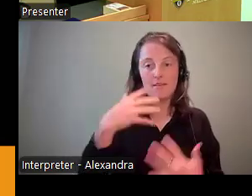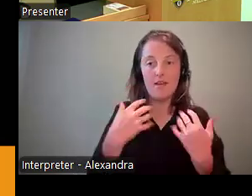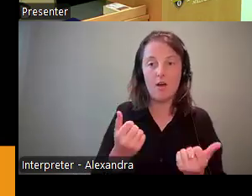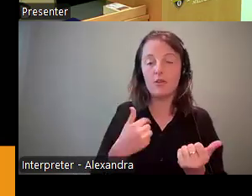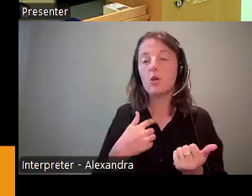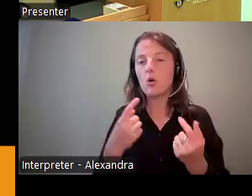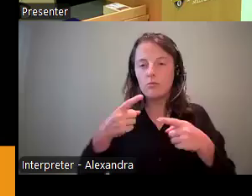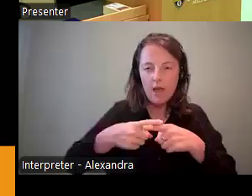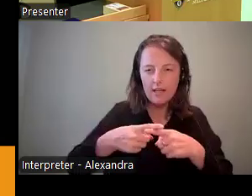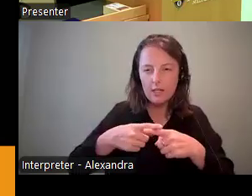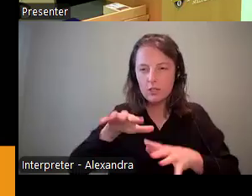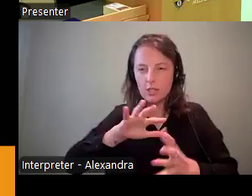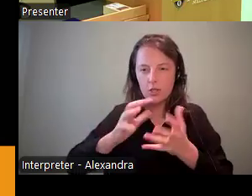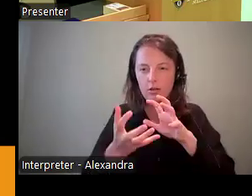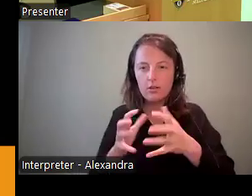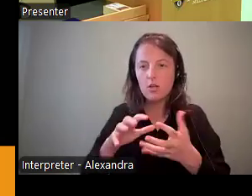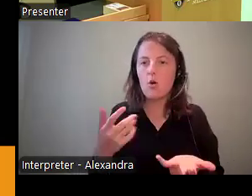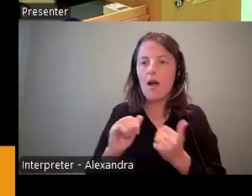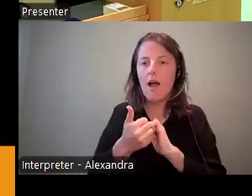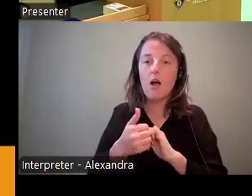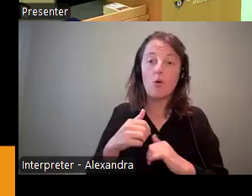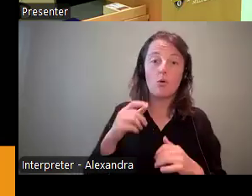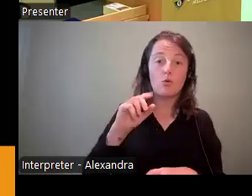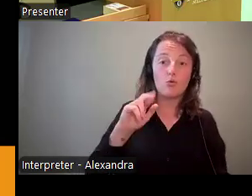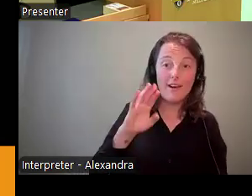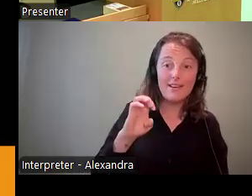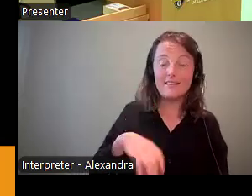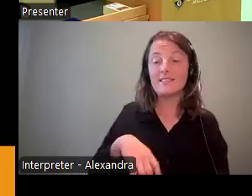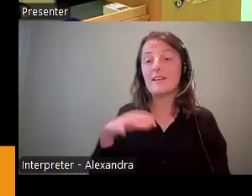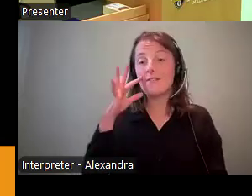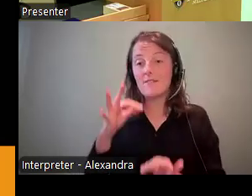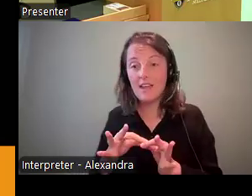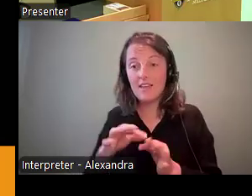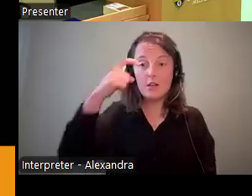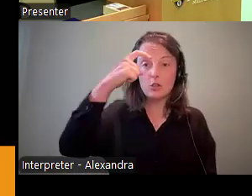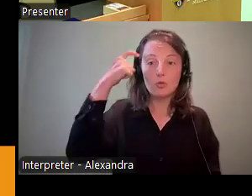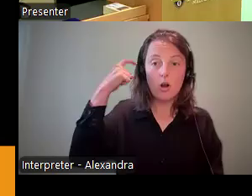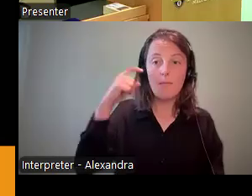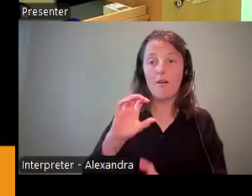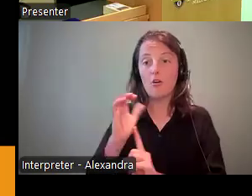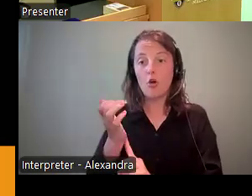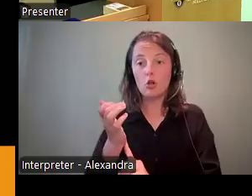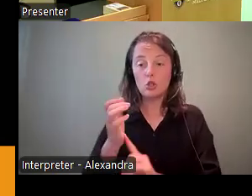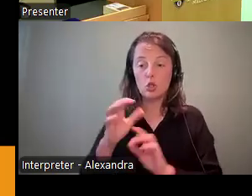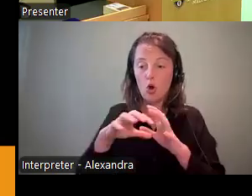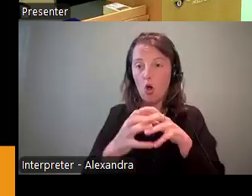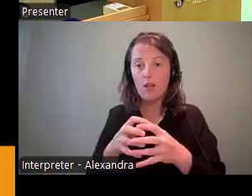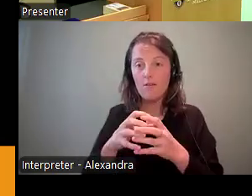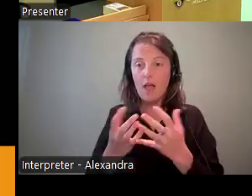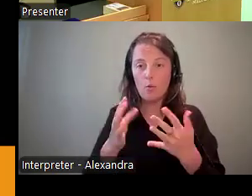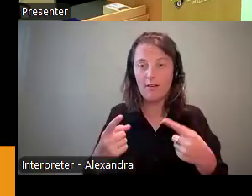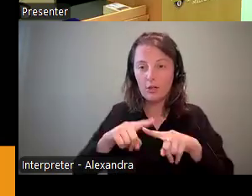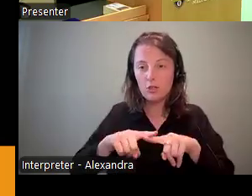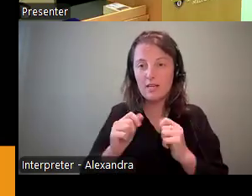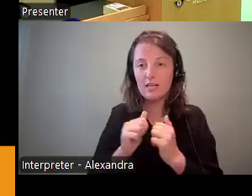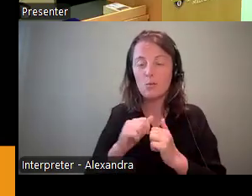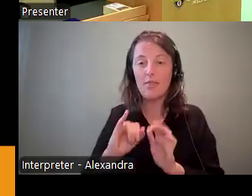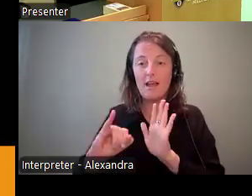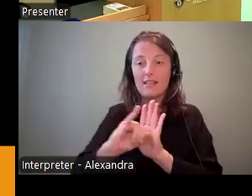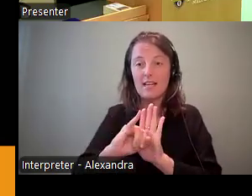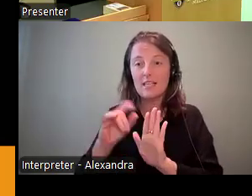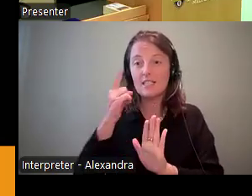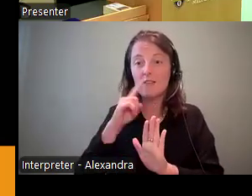faith, trauma, and culture intersect with the identities of marginalized and otherized